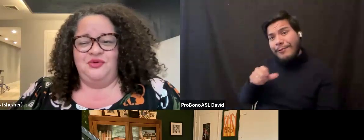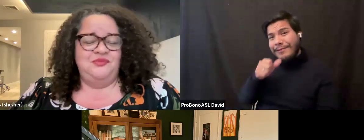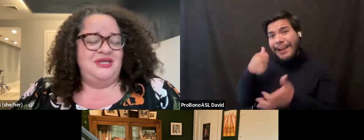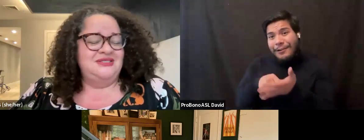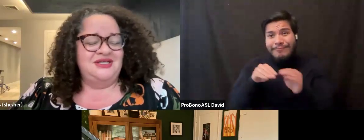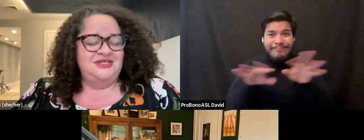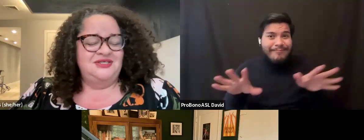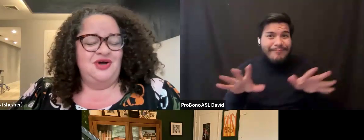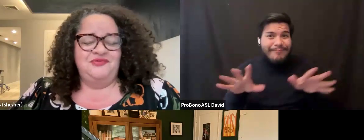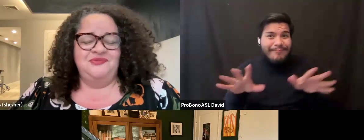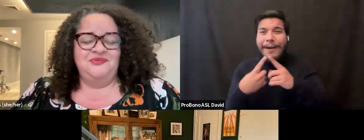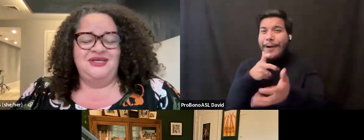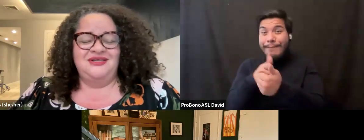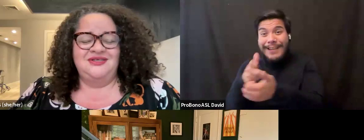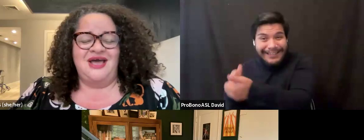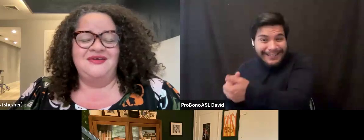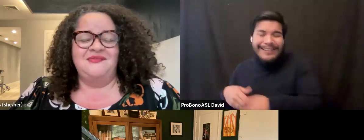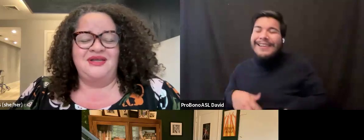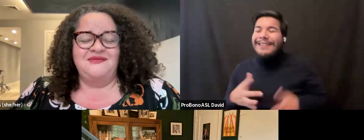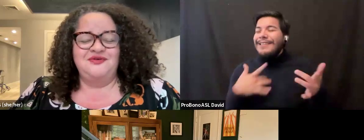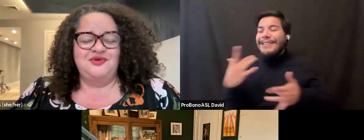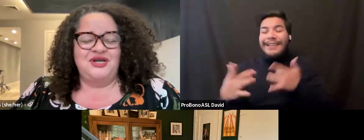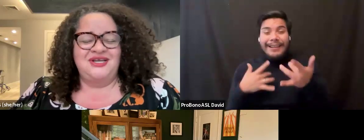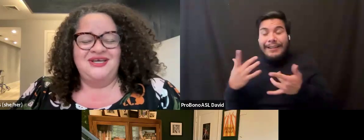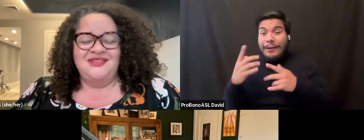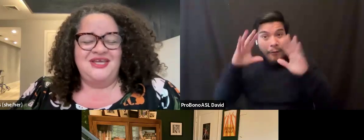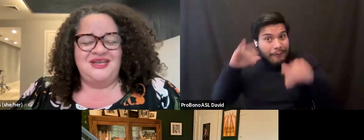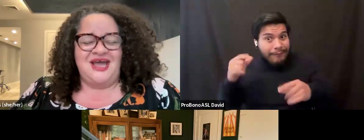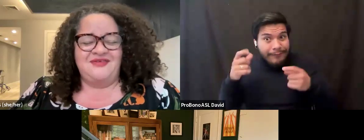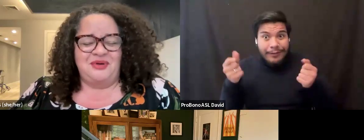we'll be excited to hopefully be having many of you join the NAAFA